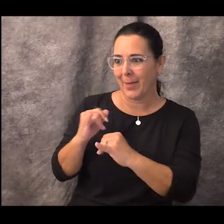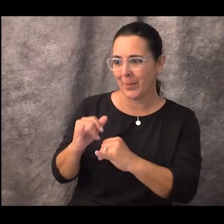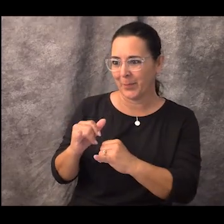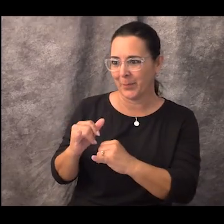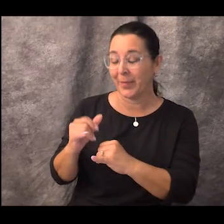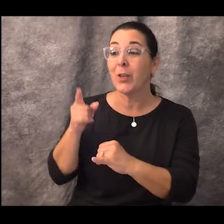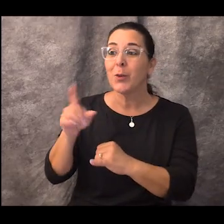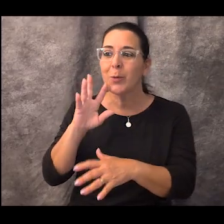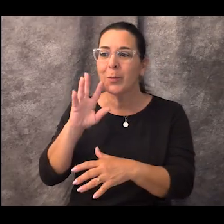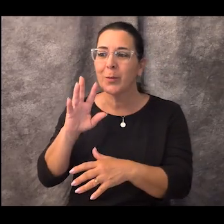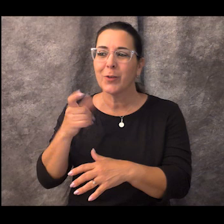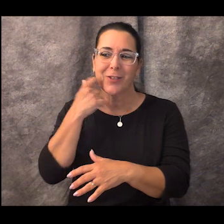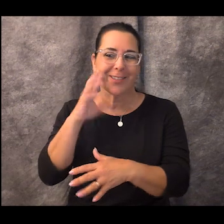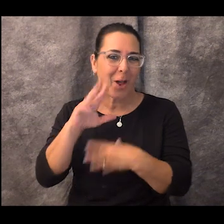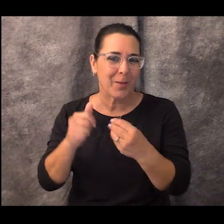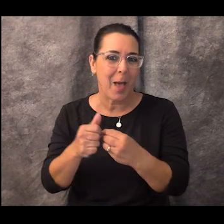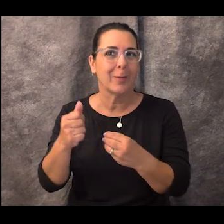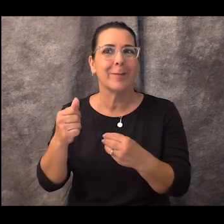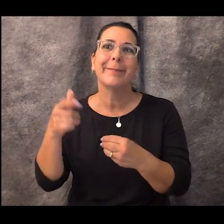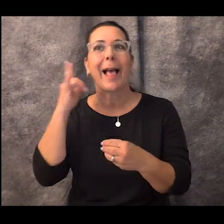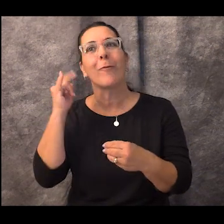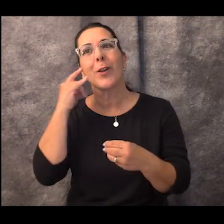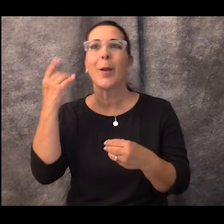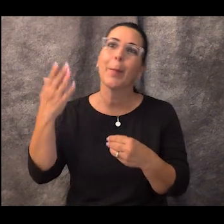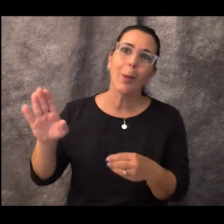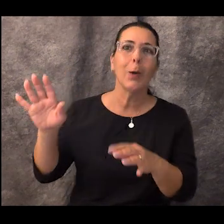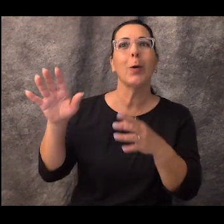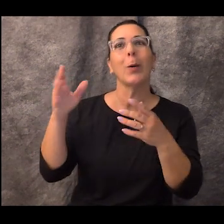you talk like that too, which is hilarious because I grew up in New York and I live around DC,